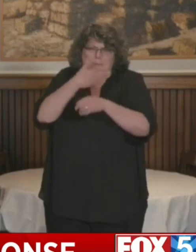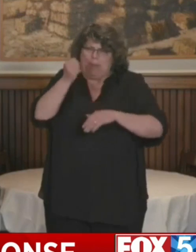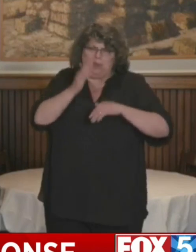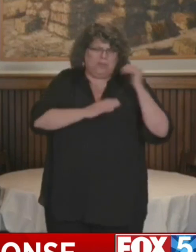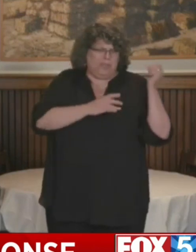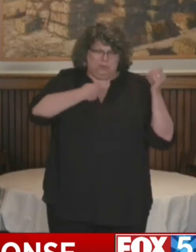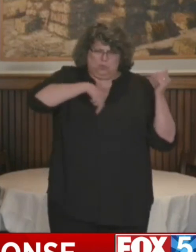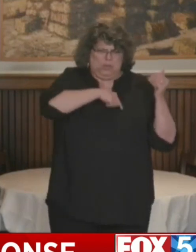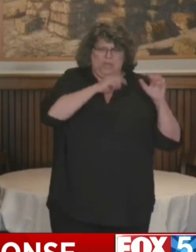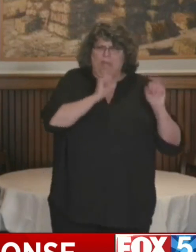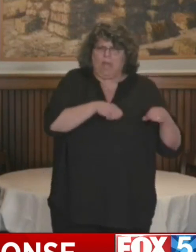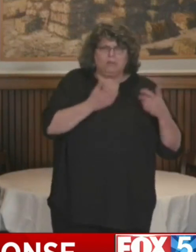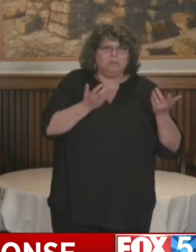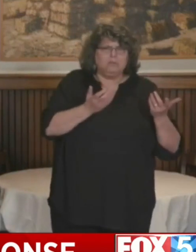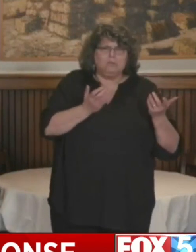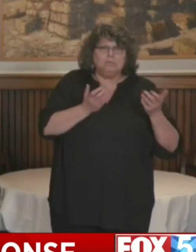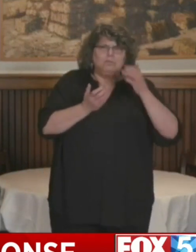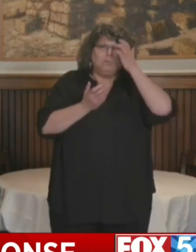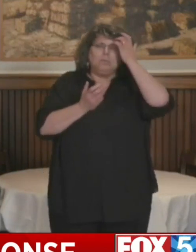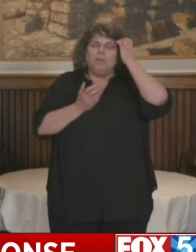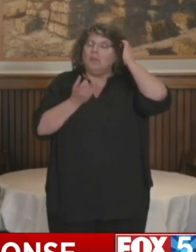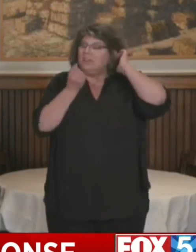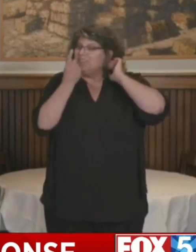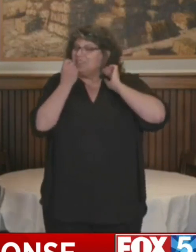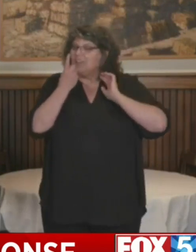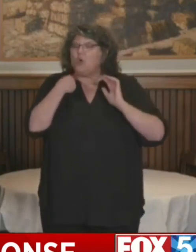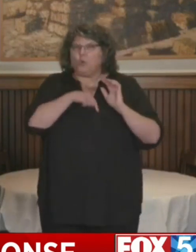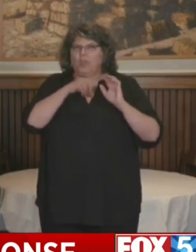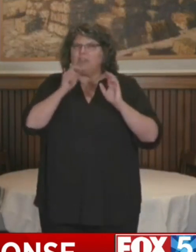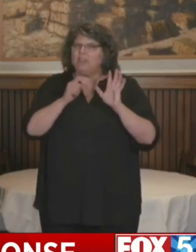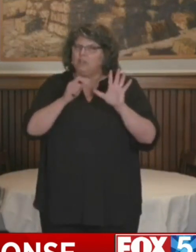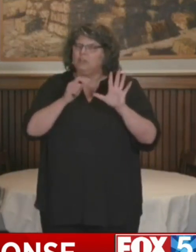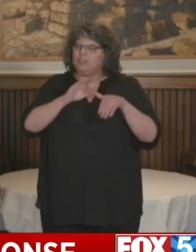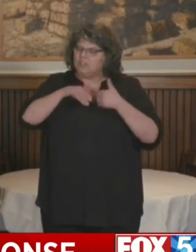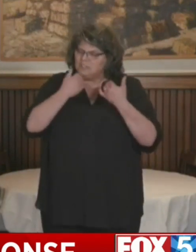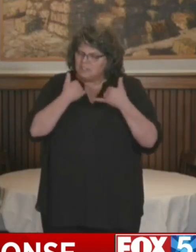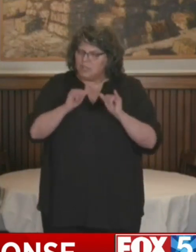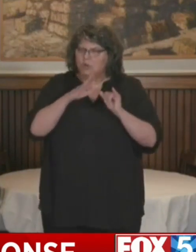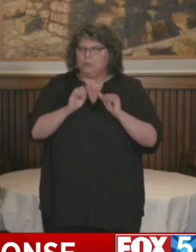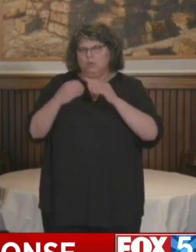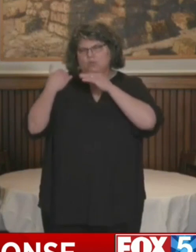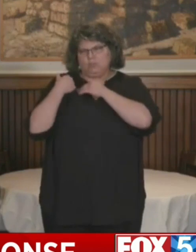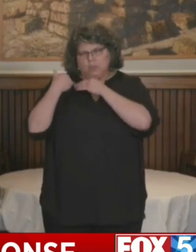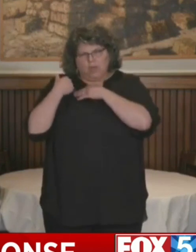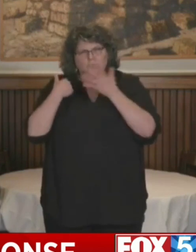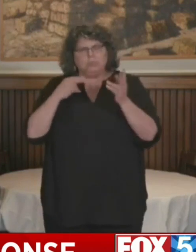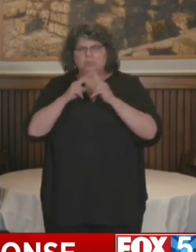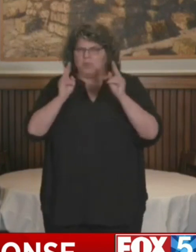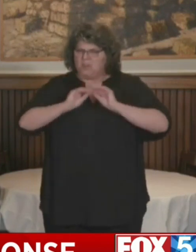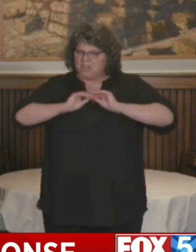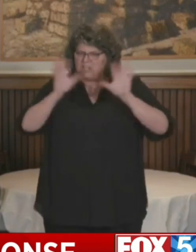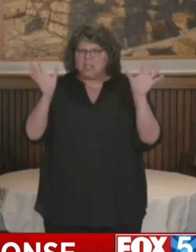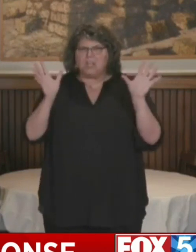HEALTH DIRECTORS AND COUNTY OFFICIALS THAT UNDERSTAND THEIR LOCAL COMMUNITIES AND CONDITIONS. BETTER THAN ANY OF